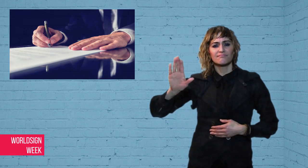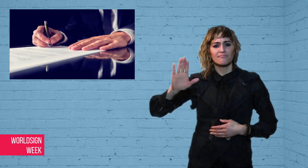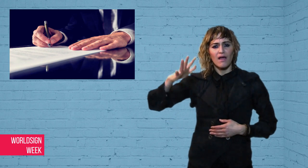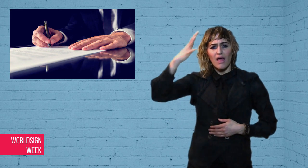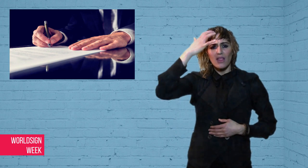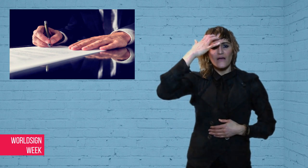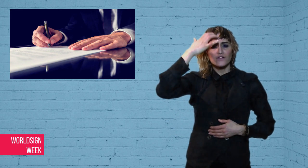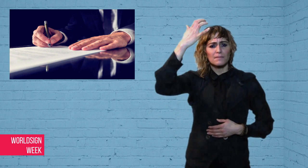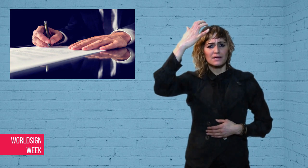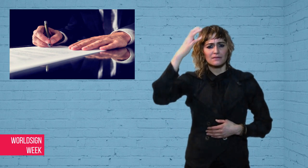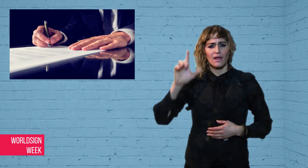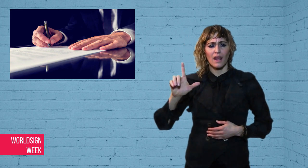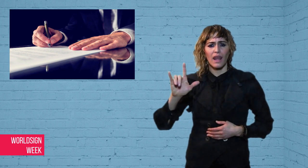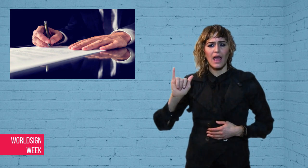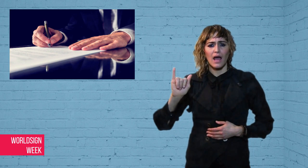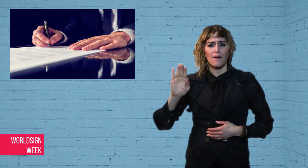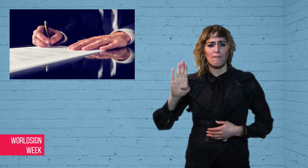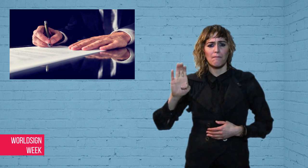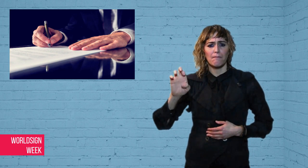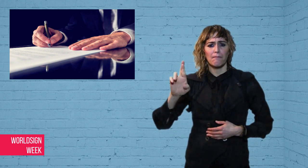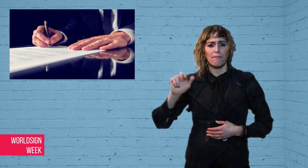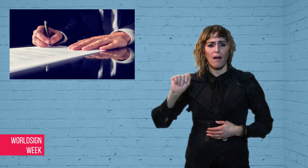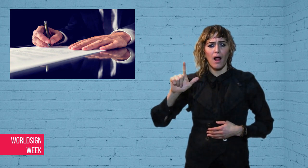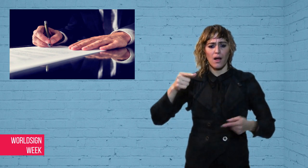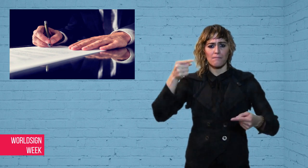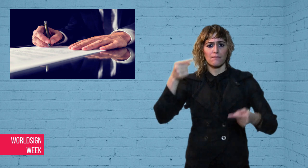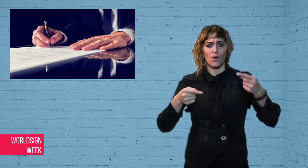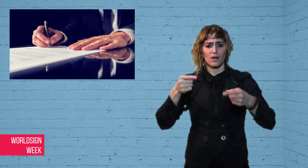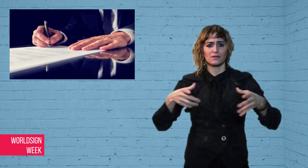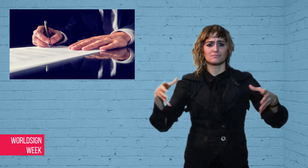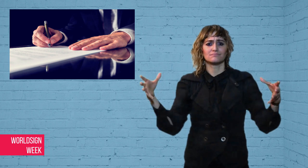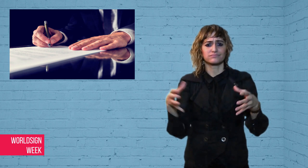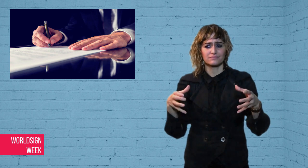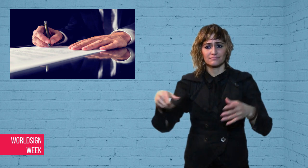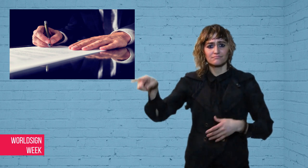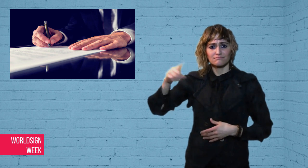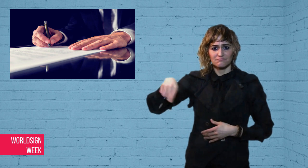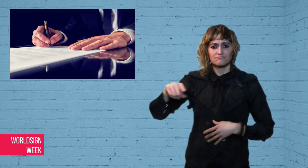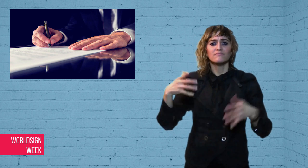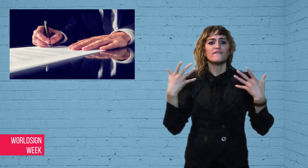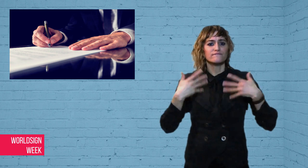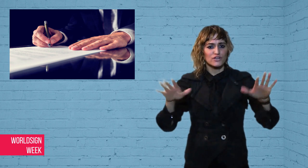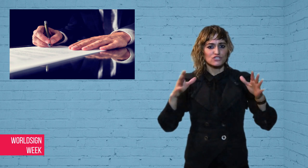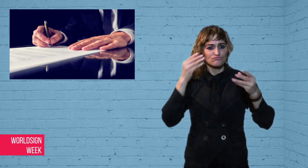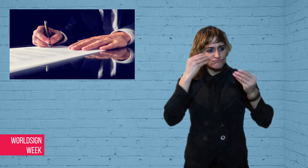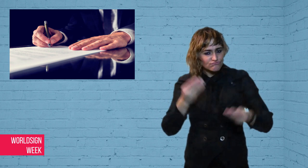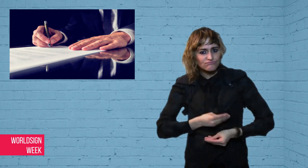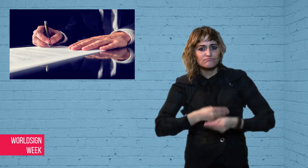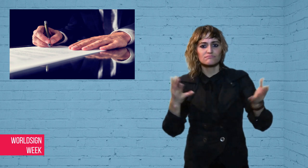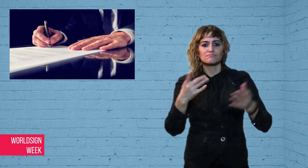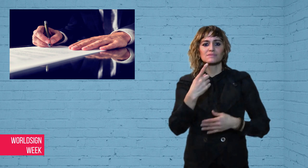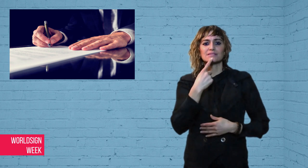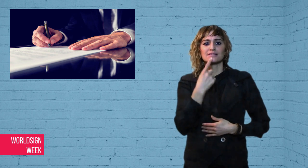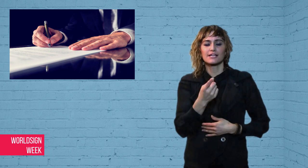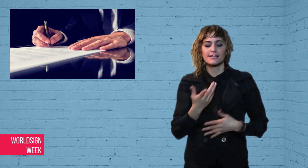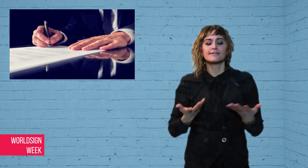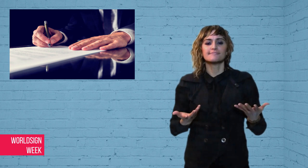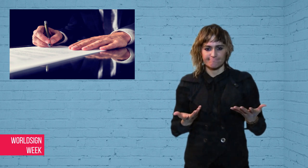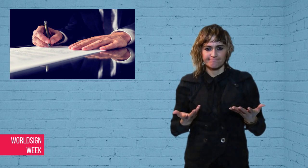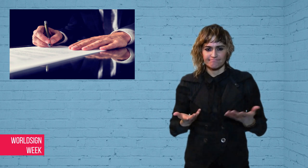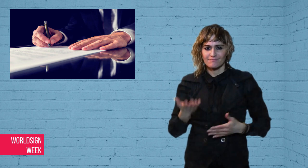The liberal government had announced that